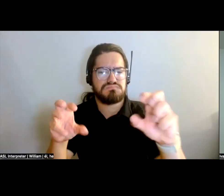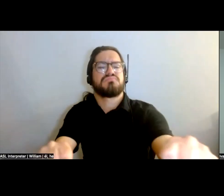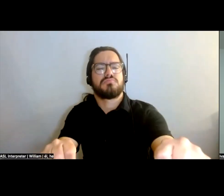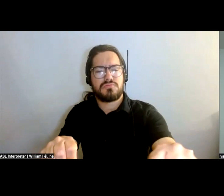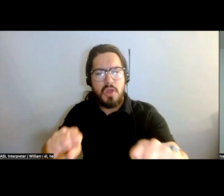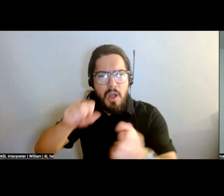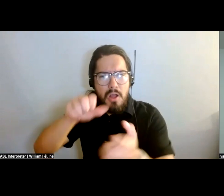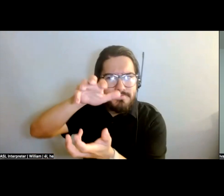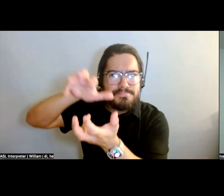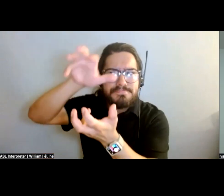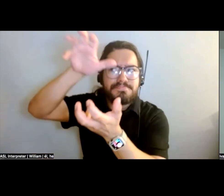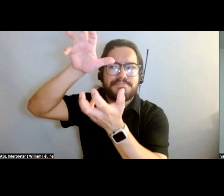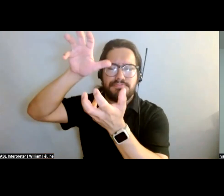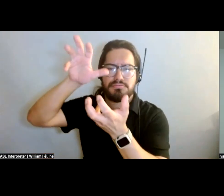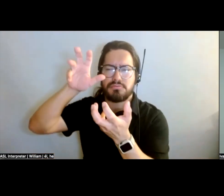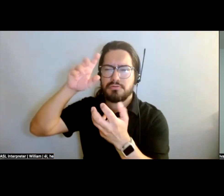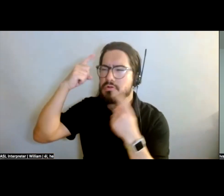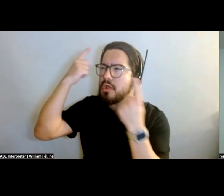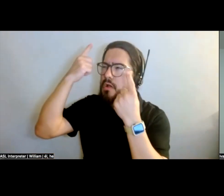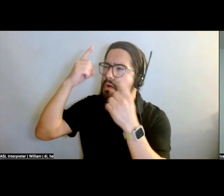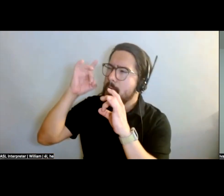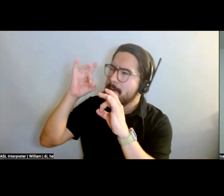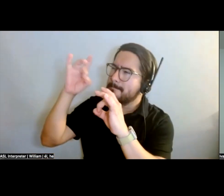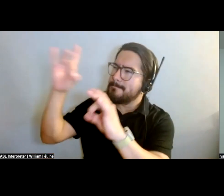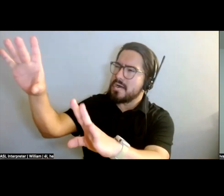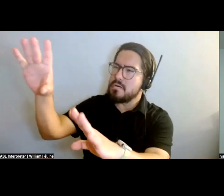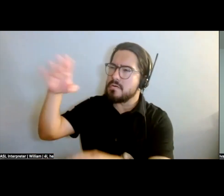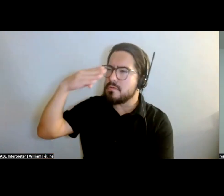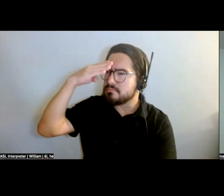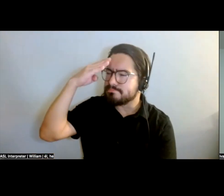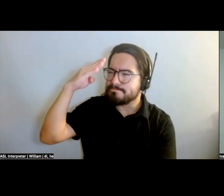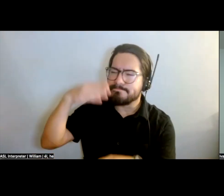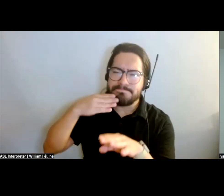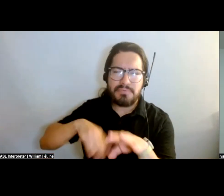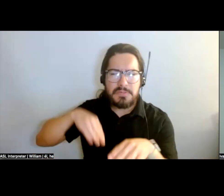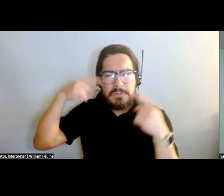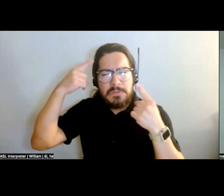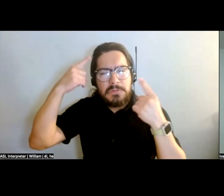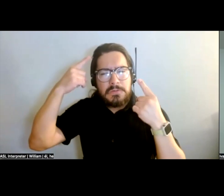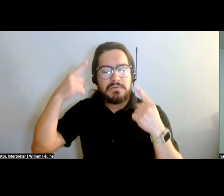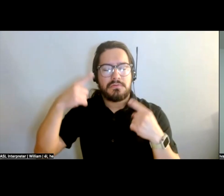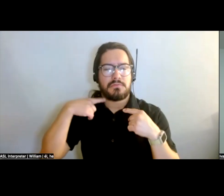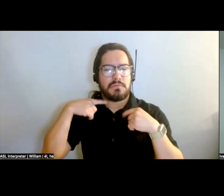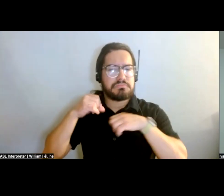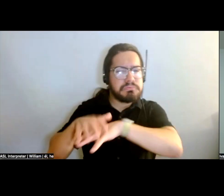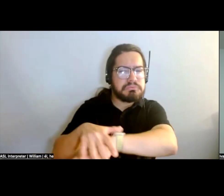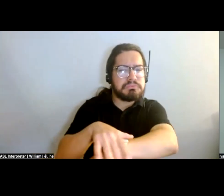El hollín llega hasta el fondo oscurece la piel opaca toda certeza posible